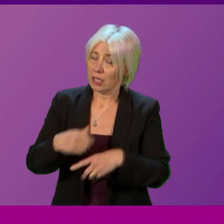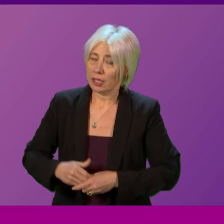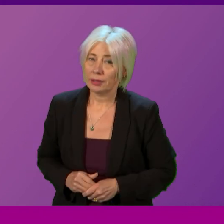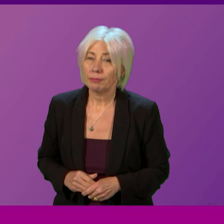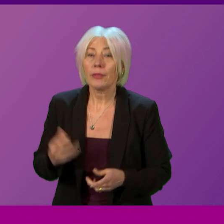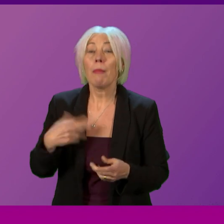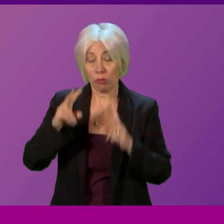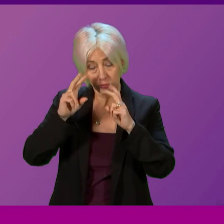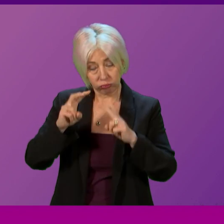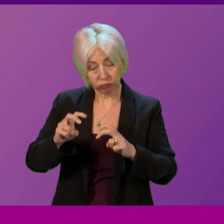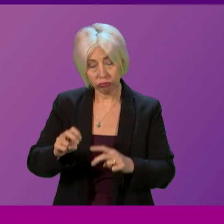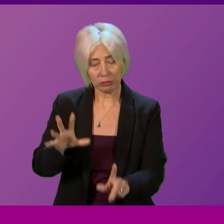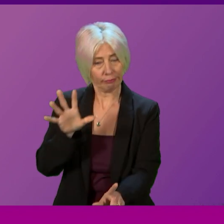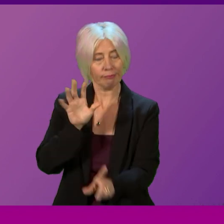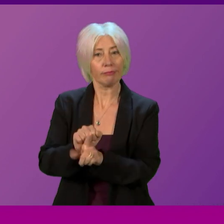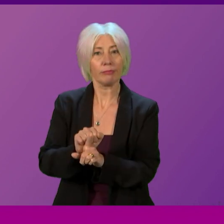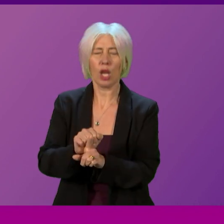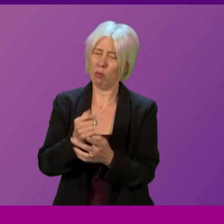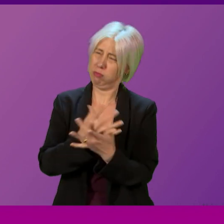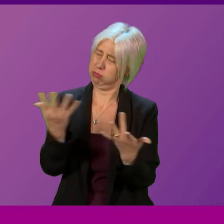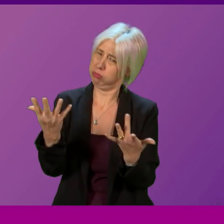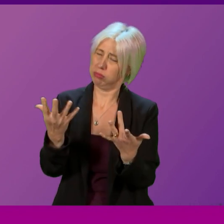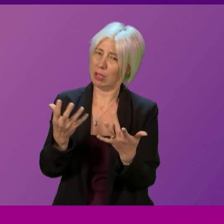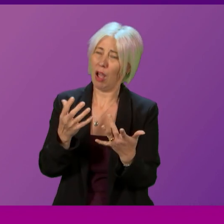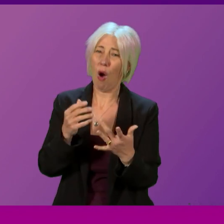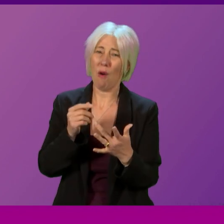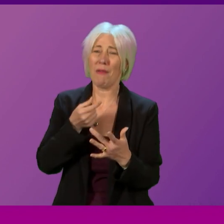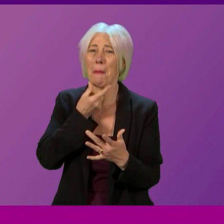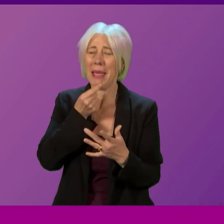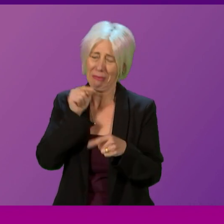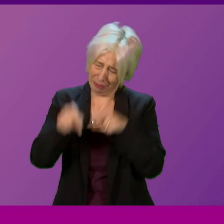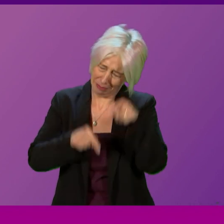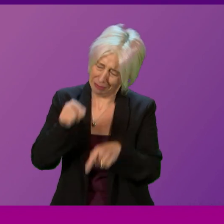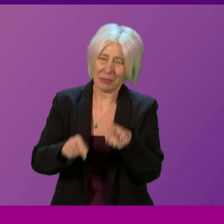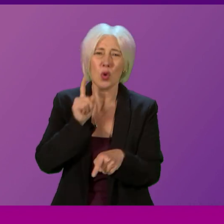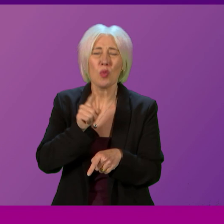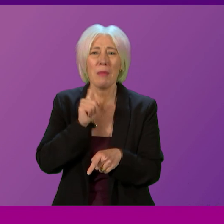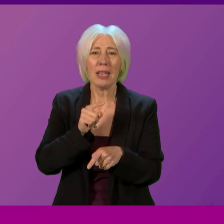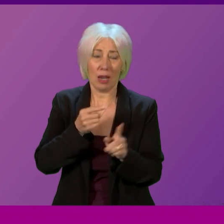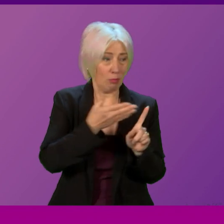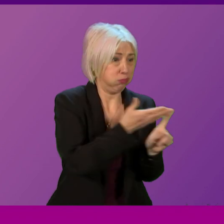Research continues to show an enormous prevalence of gender-based violence in all areas of life.